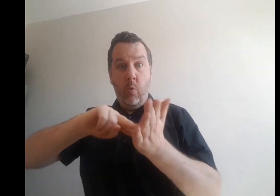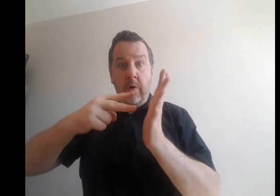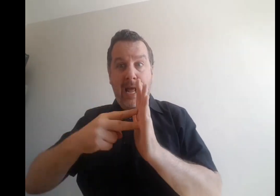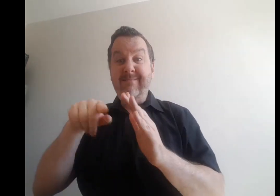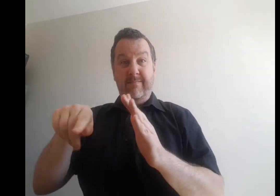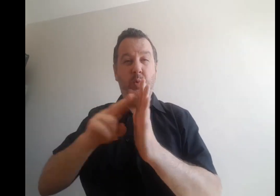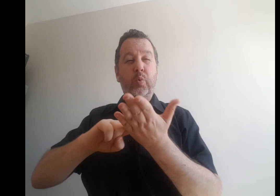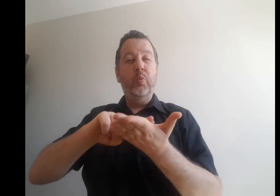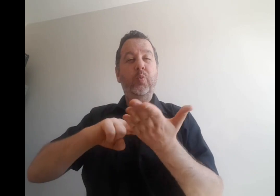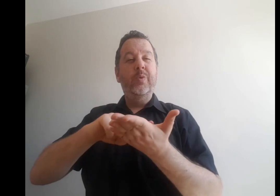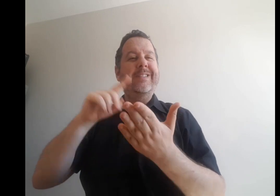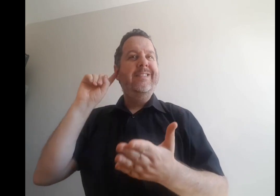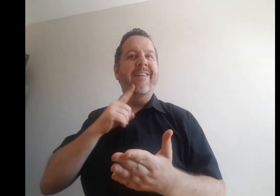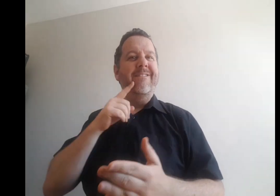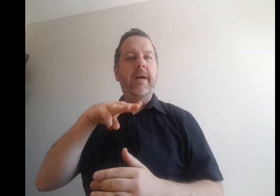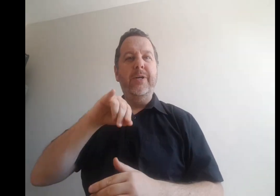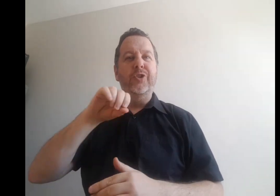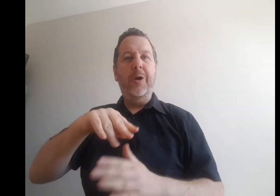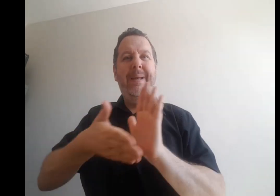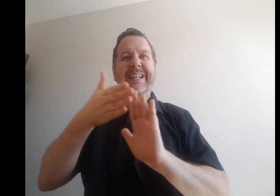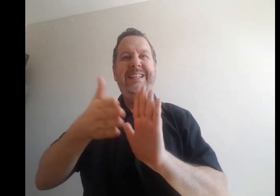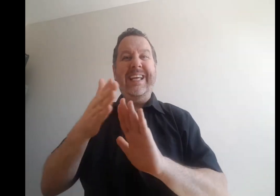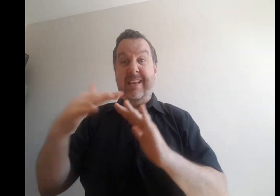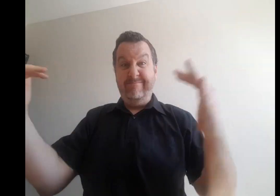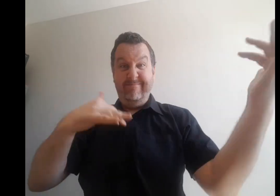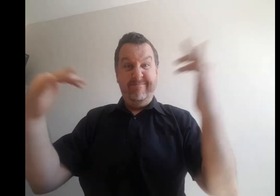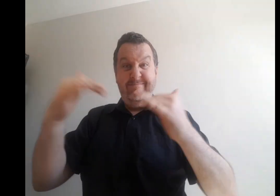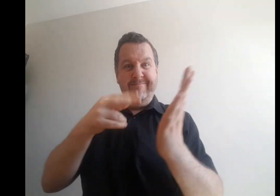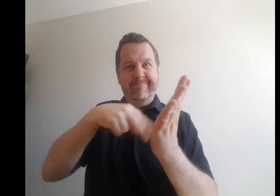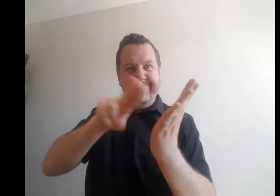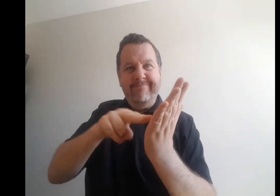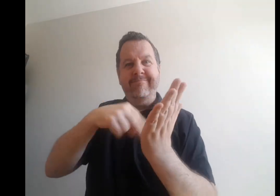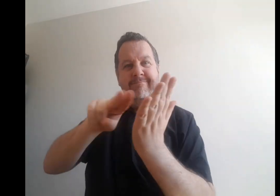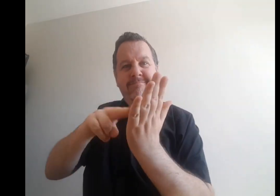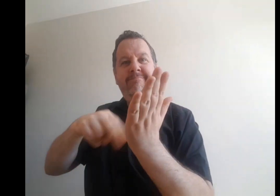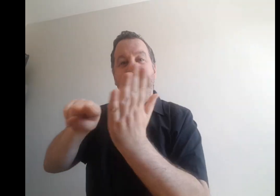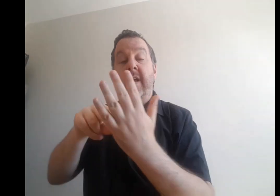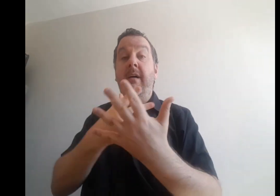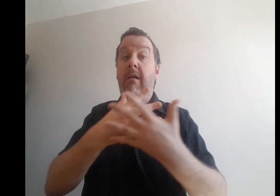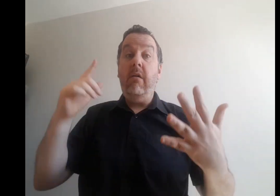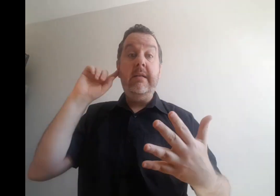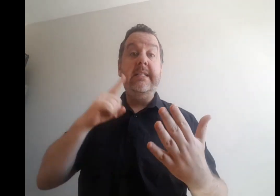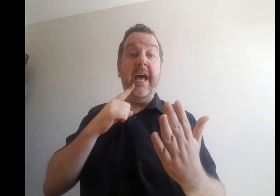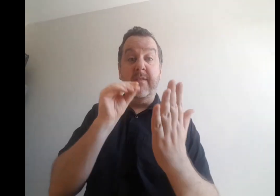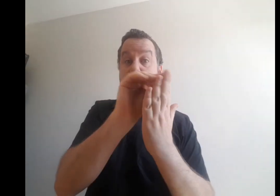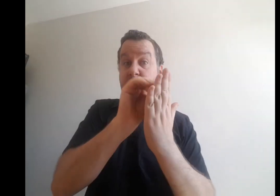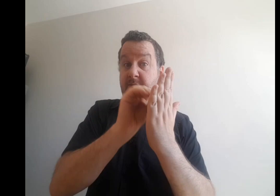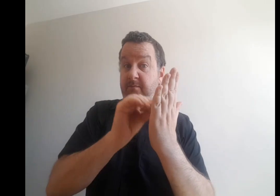and a lot of deaf people's signatures are actually on the Covenant records